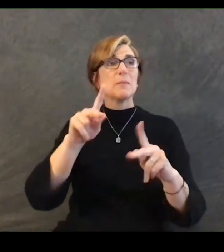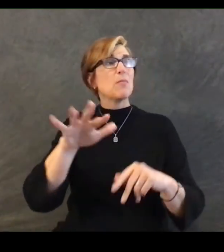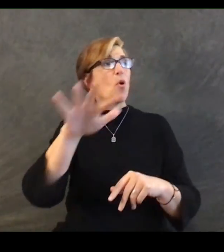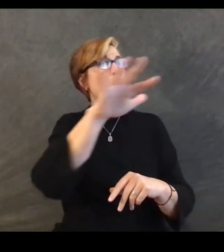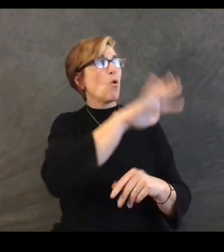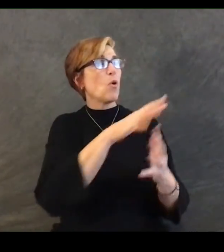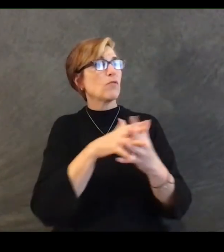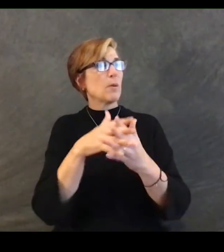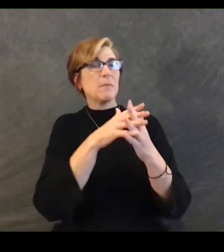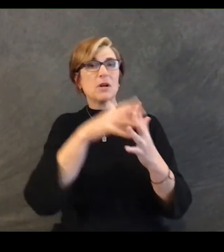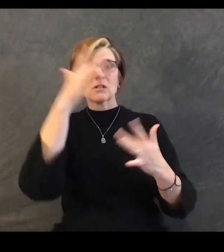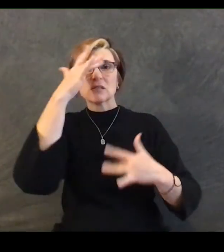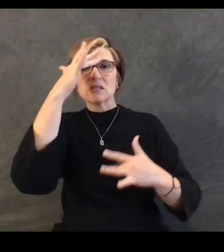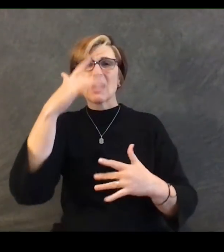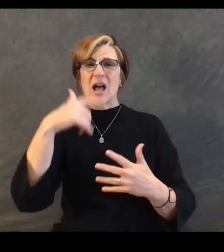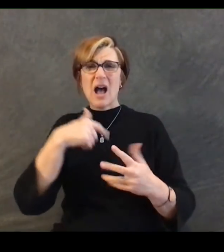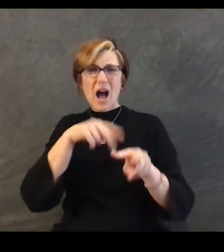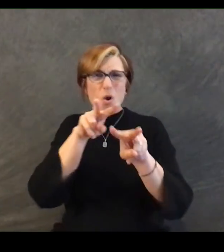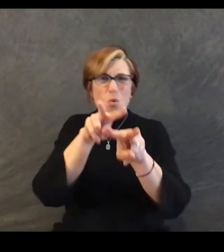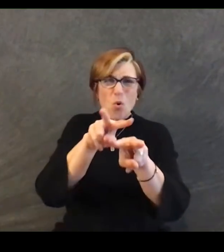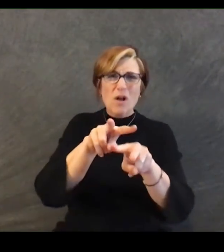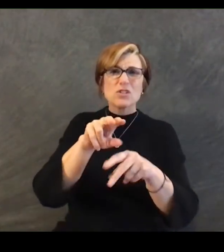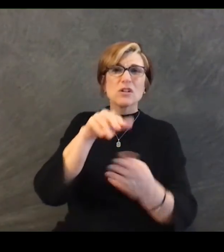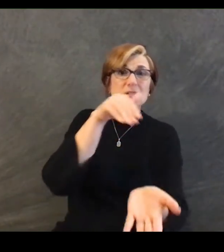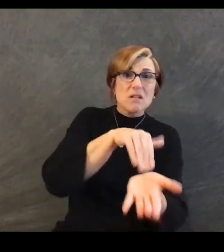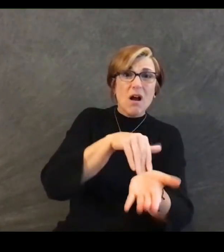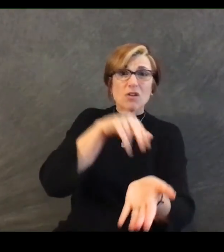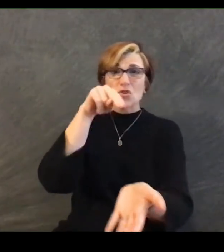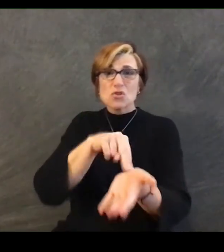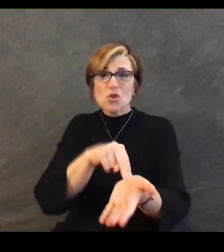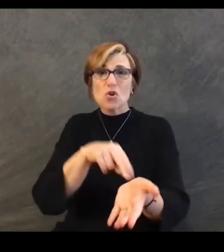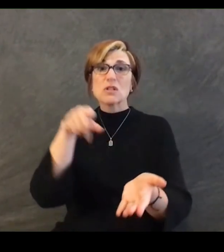and nurses went into a certain Hospital in Elmhurst